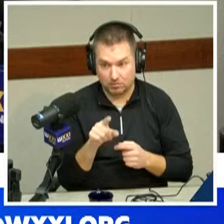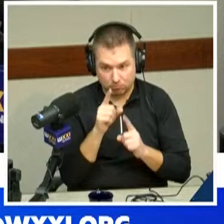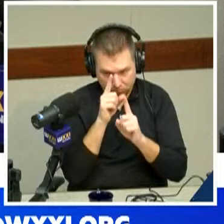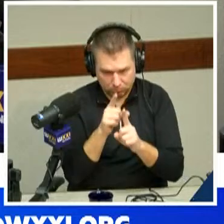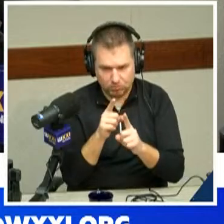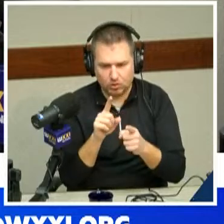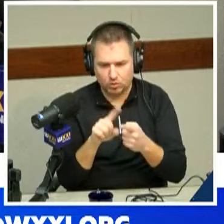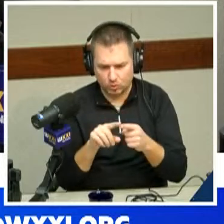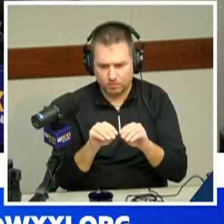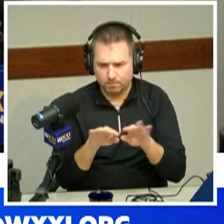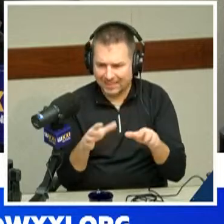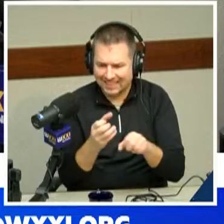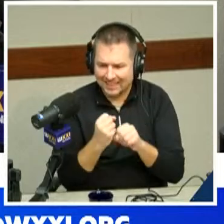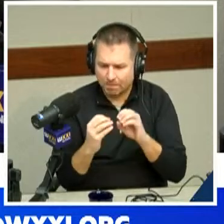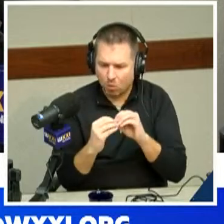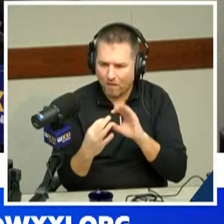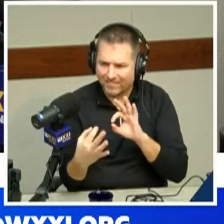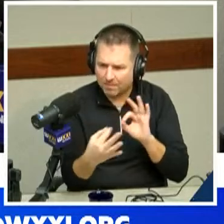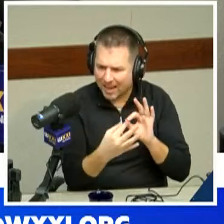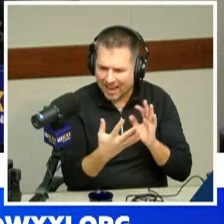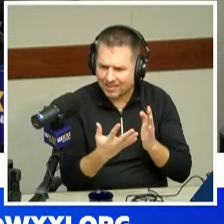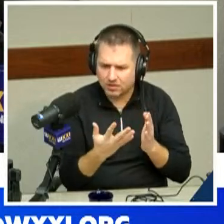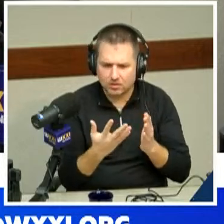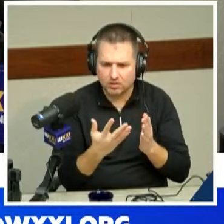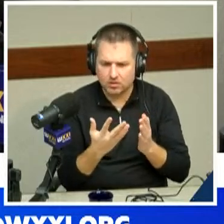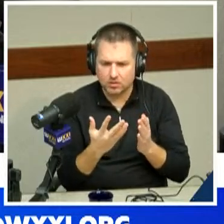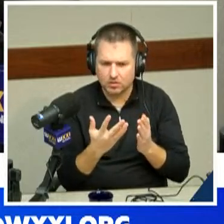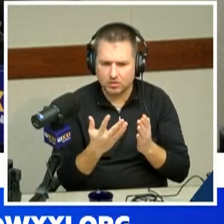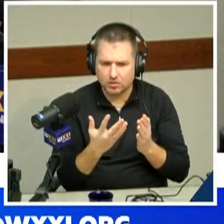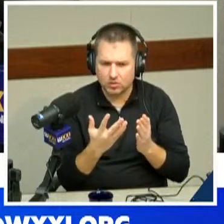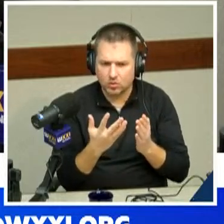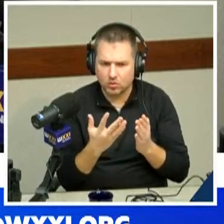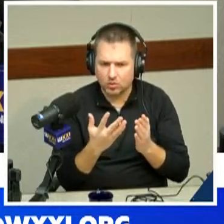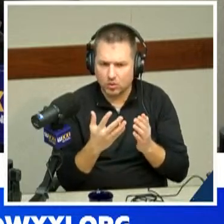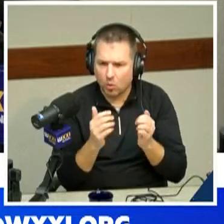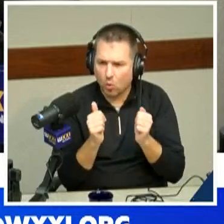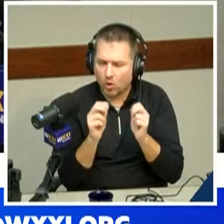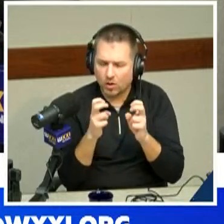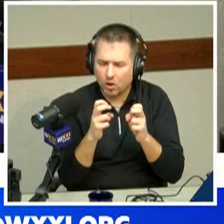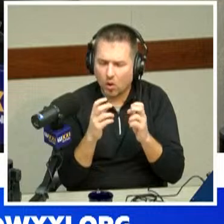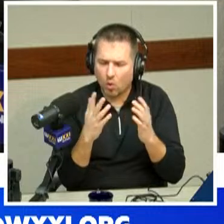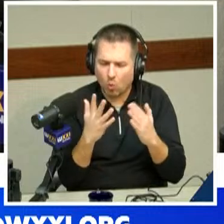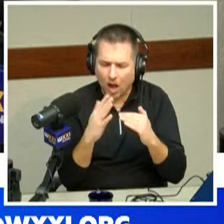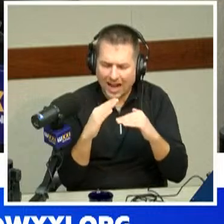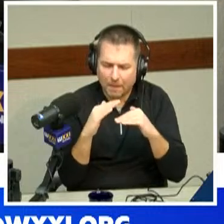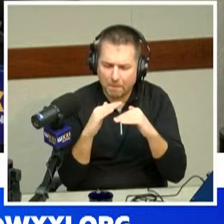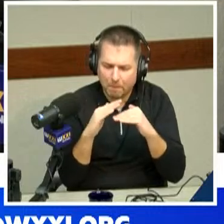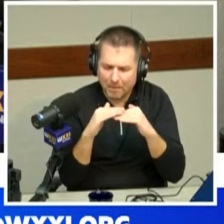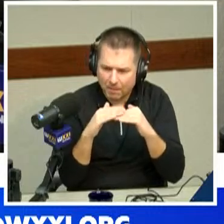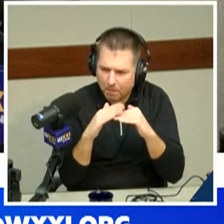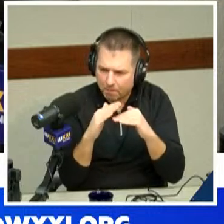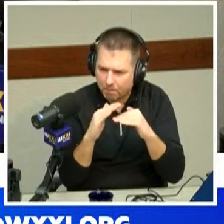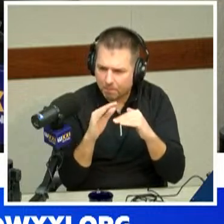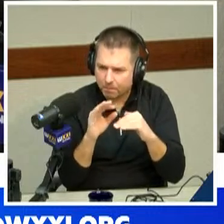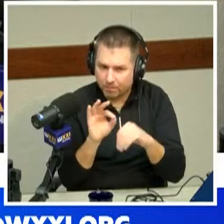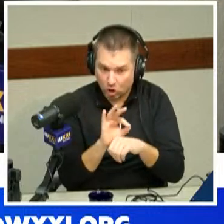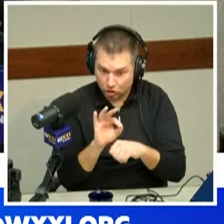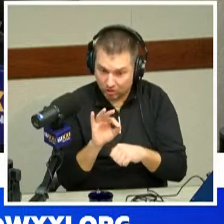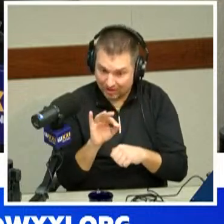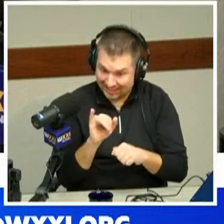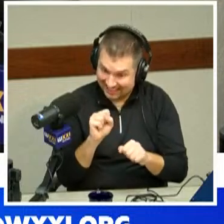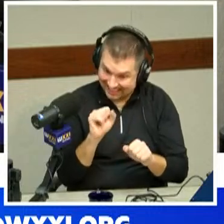feedback about you know what's the just with's the minimum function how is it useful at all and